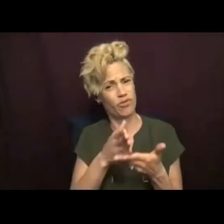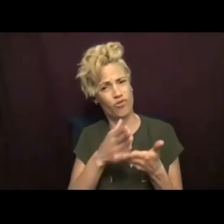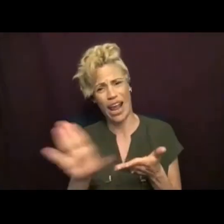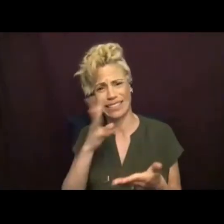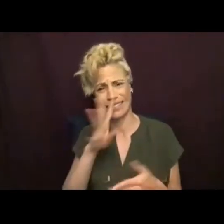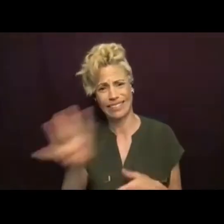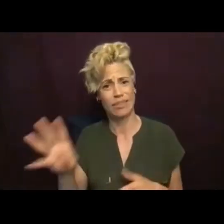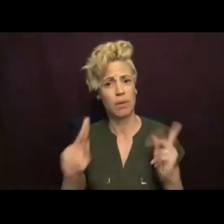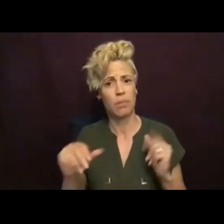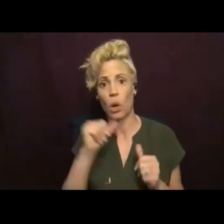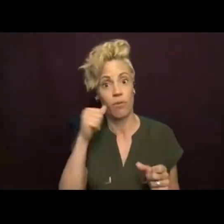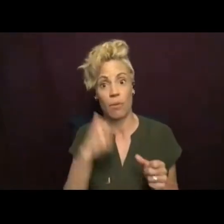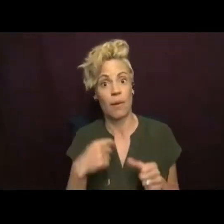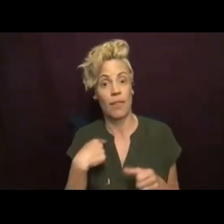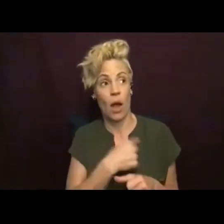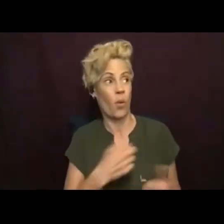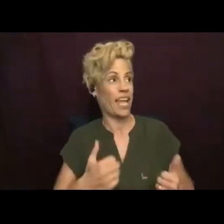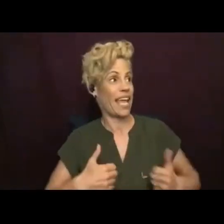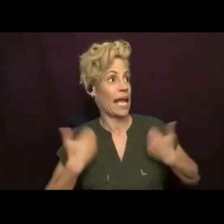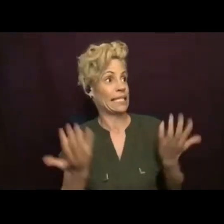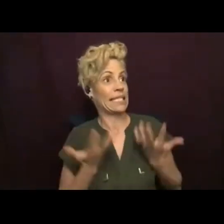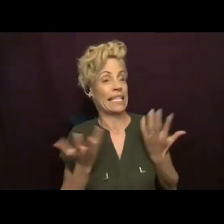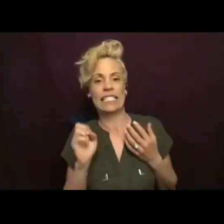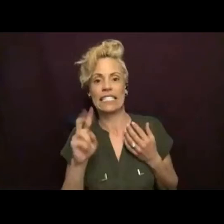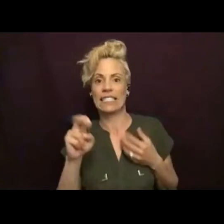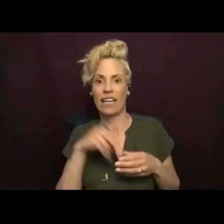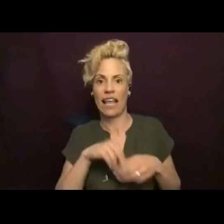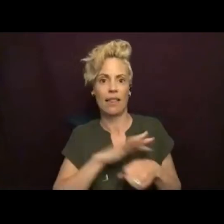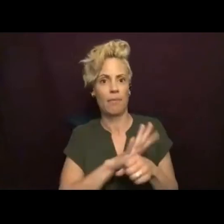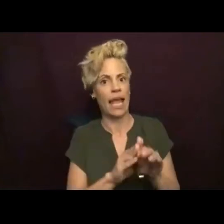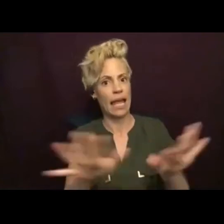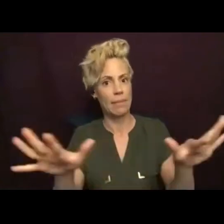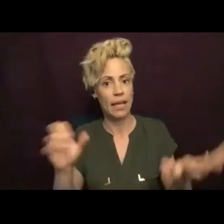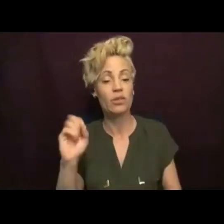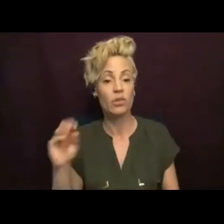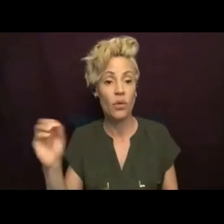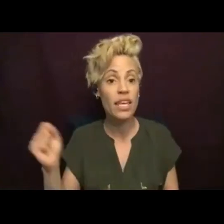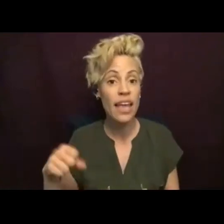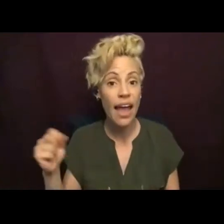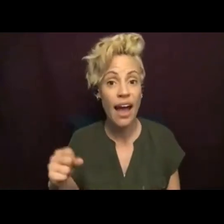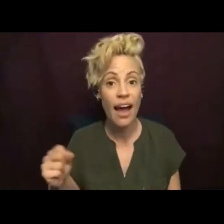even in a pandemic. So, yeah, I think, again,